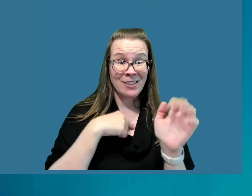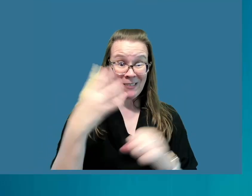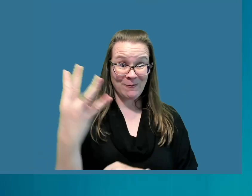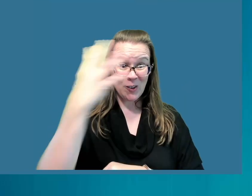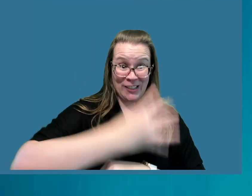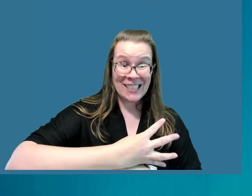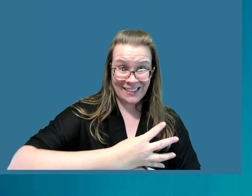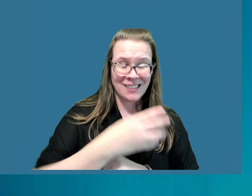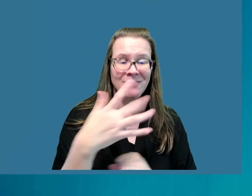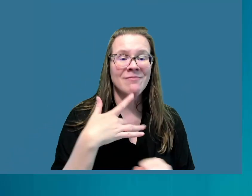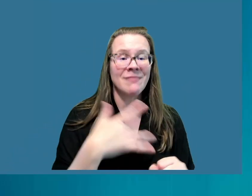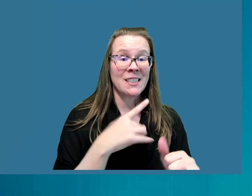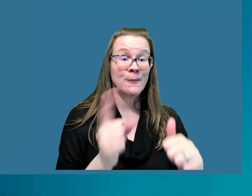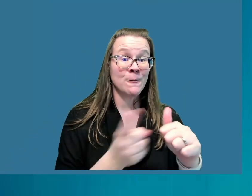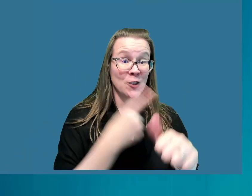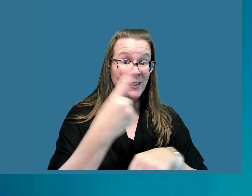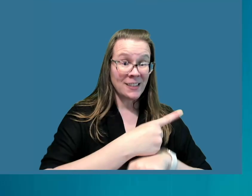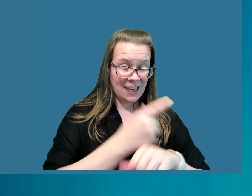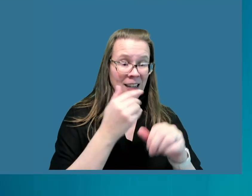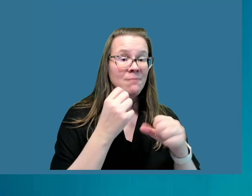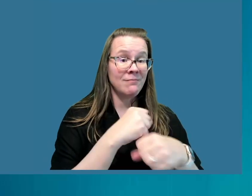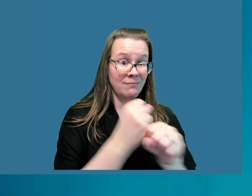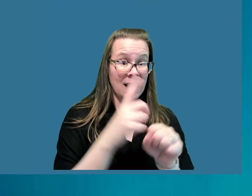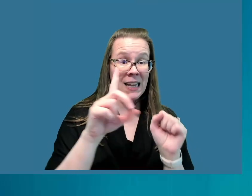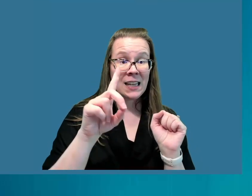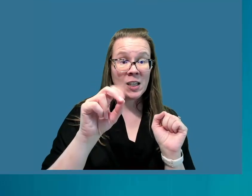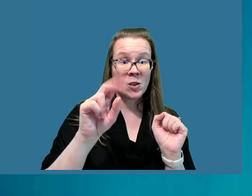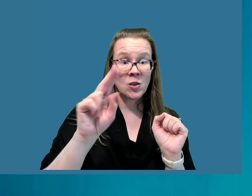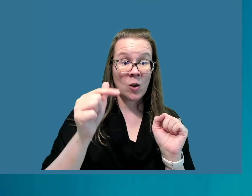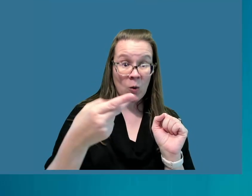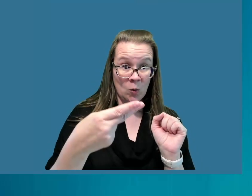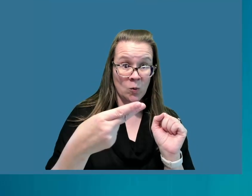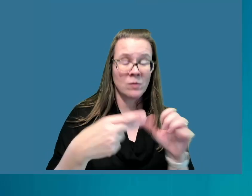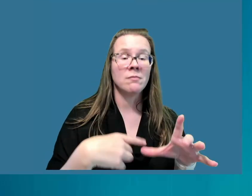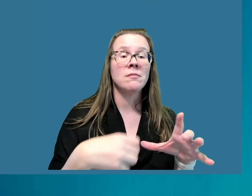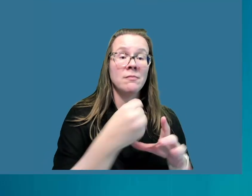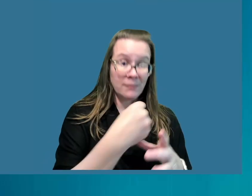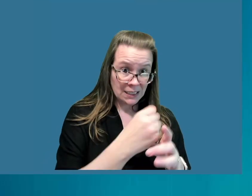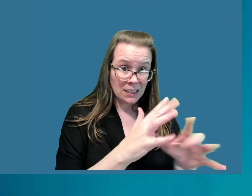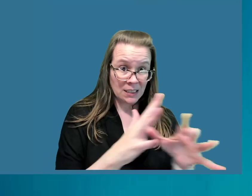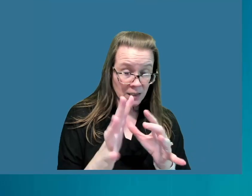to realize is that when I make sugar cookies, I plan on a 4-day process. So on the first day,